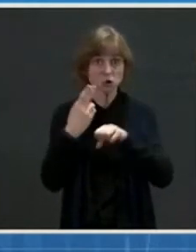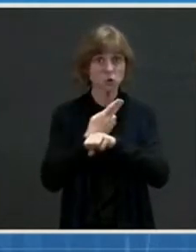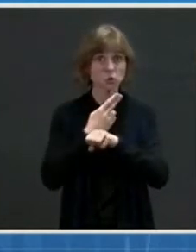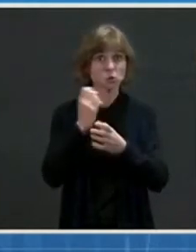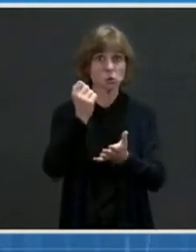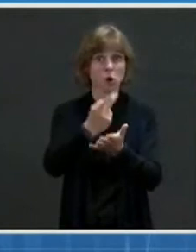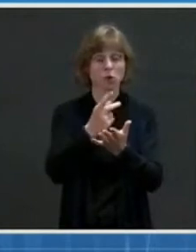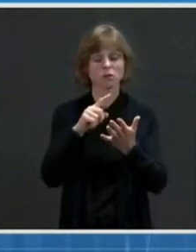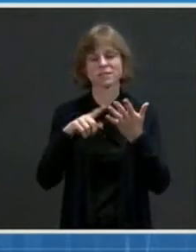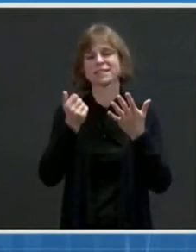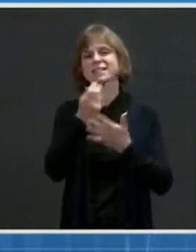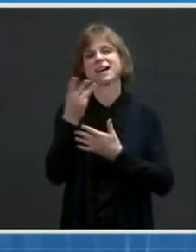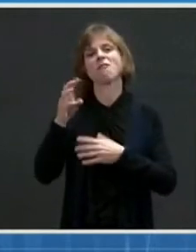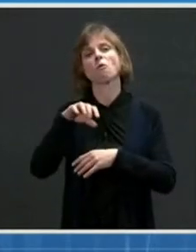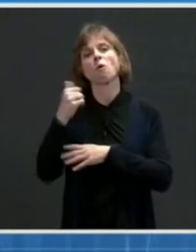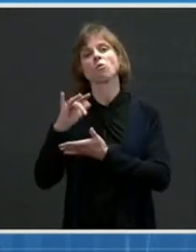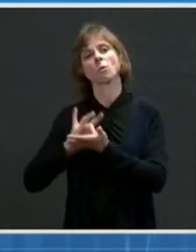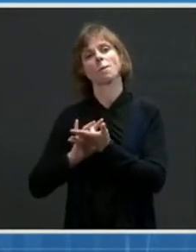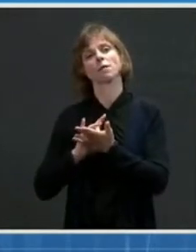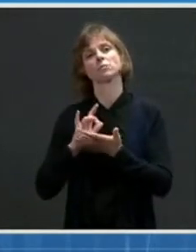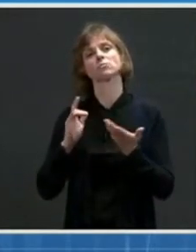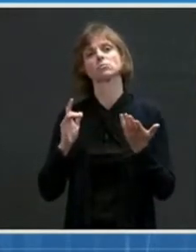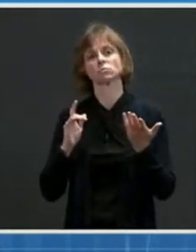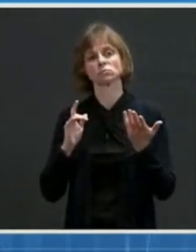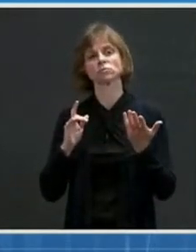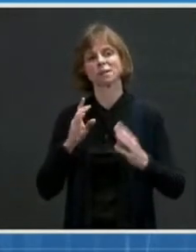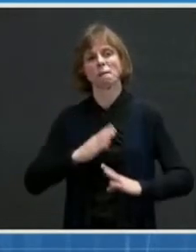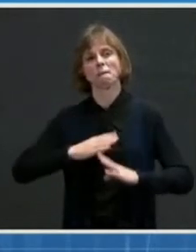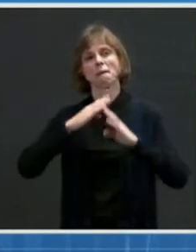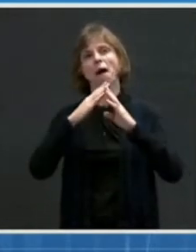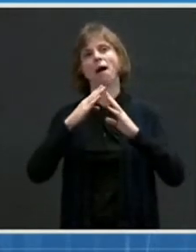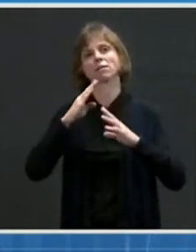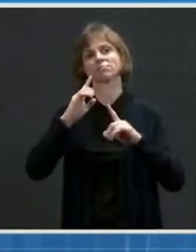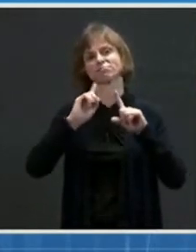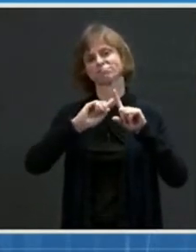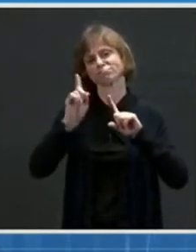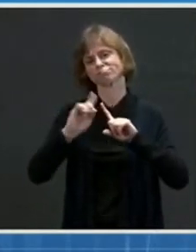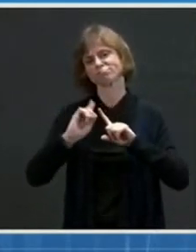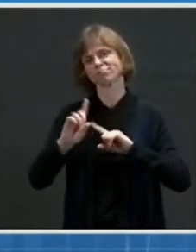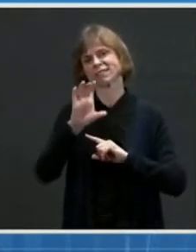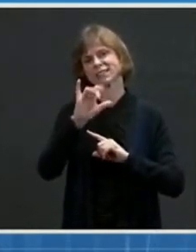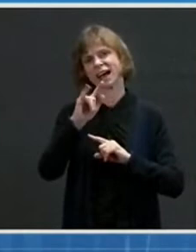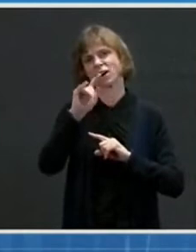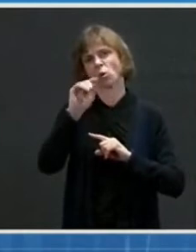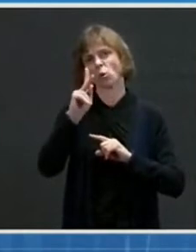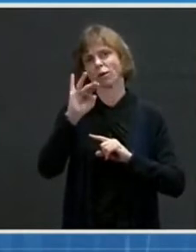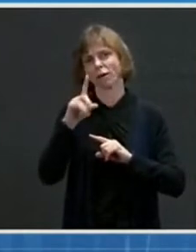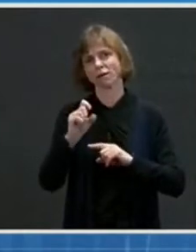REMDESIVIR HAVE EARNED EMERGENCY USE AUTHORIZATION AND